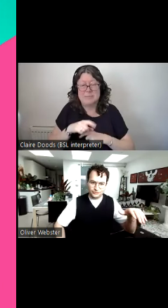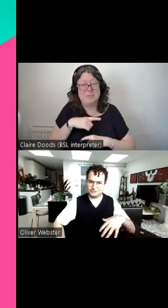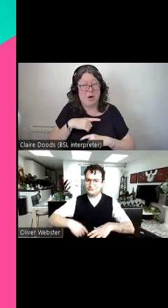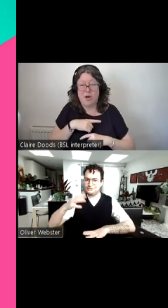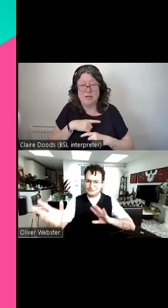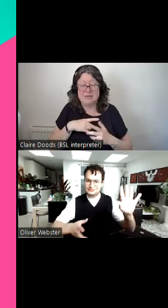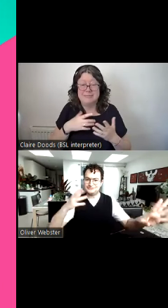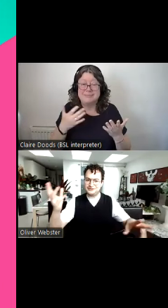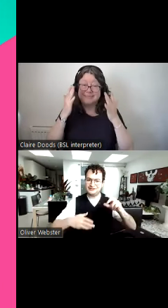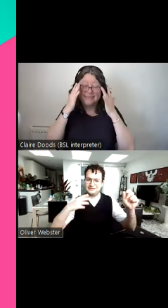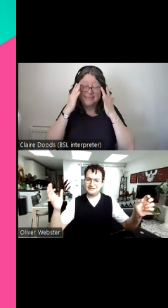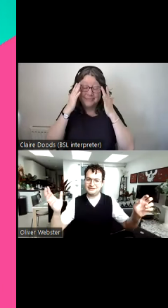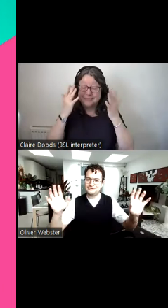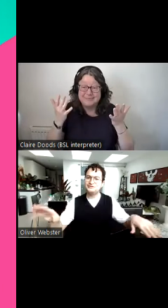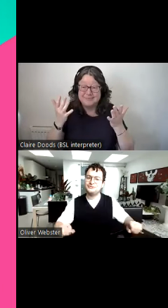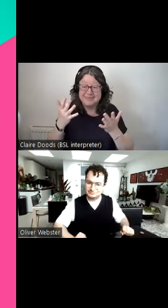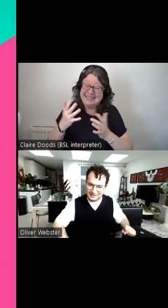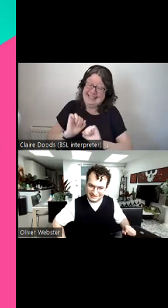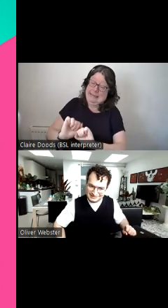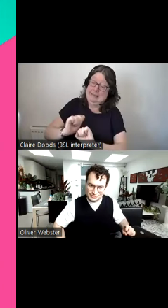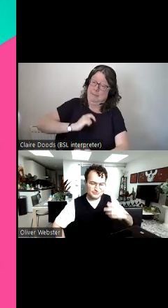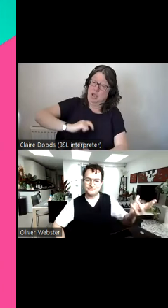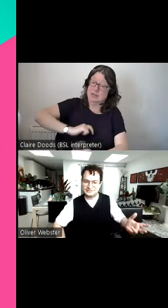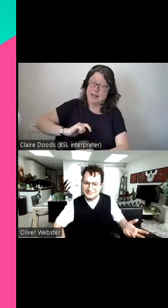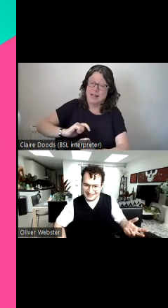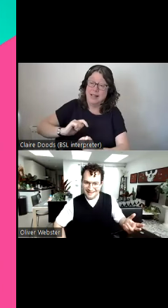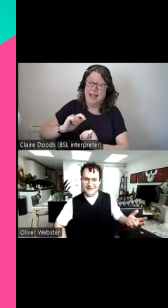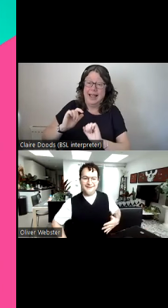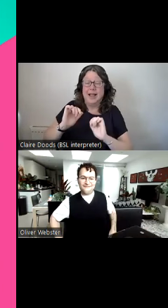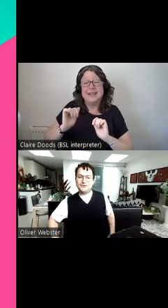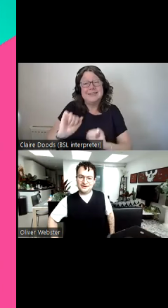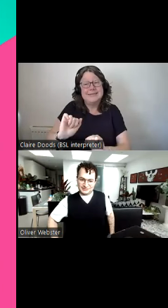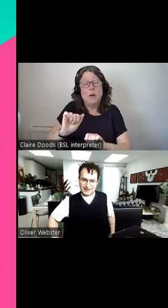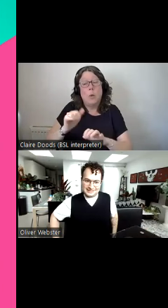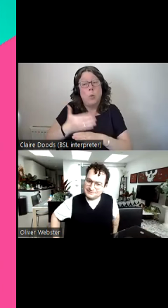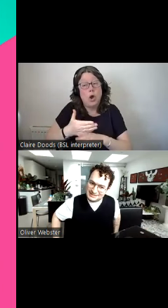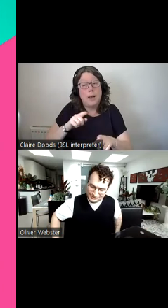There was lots of unusual spellings, which have no real world spellings to base off.